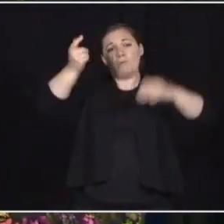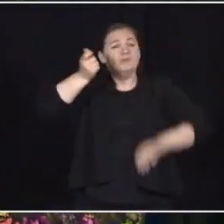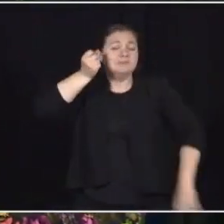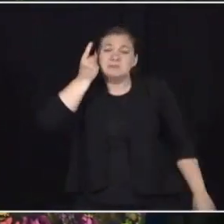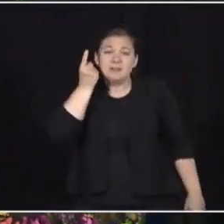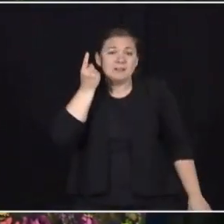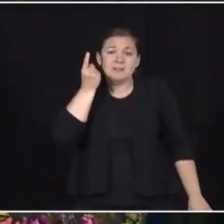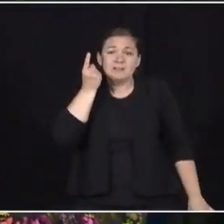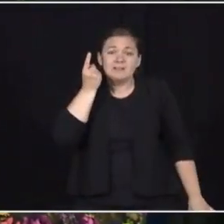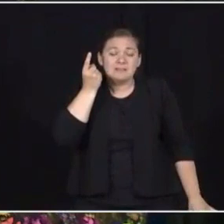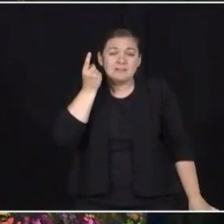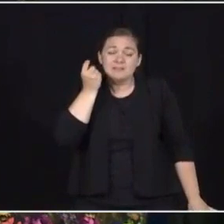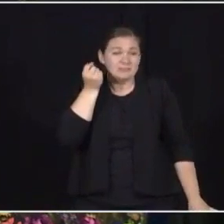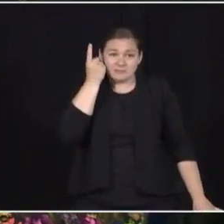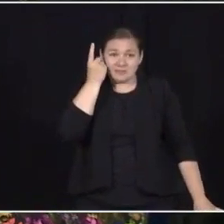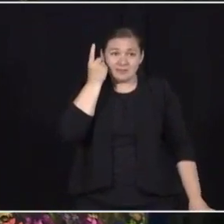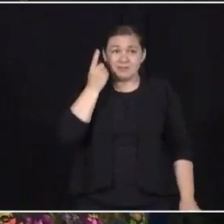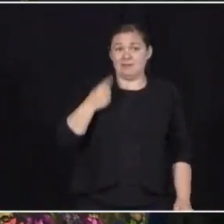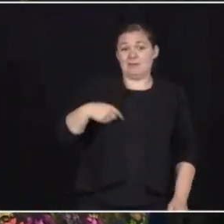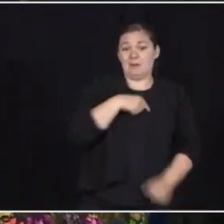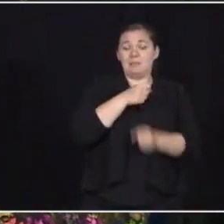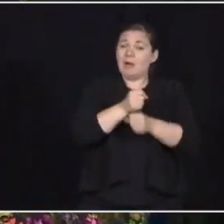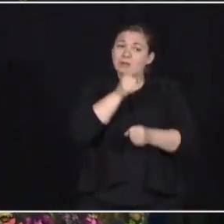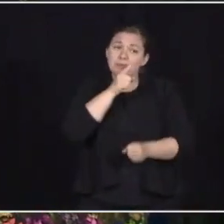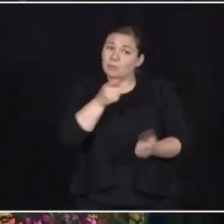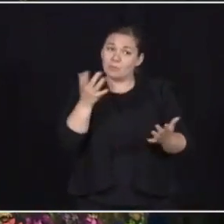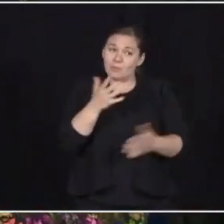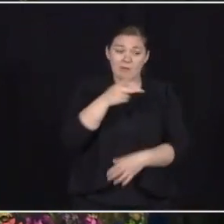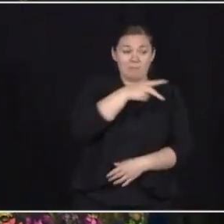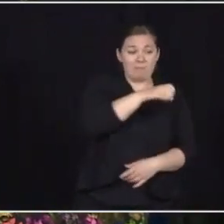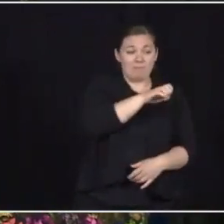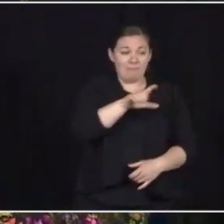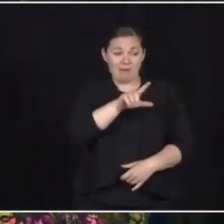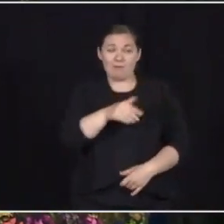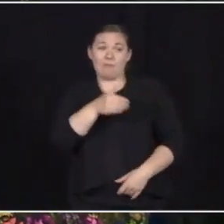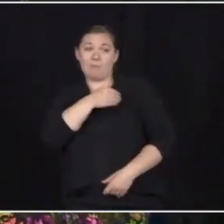we just want to make sure that you region and Toronto and Windsor get the numbers lower